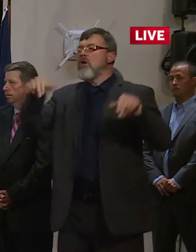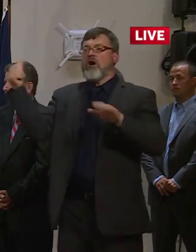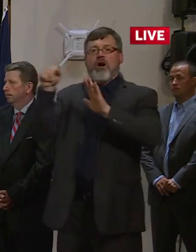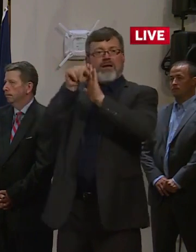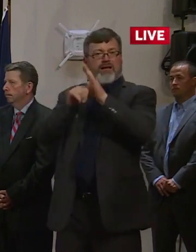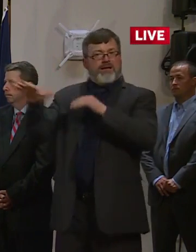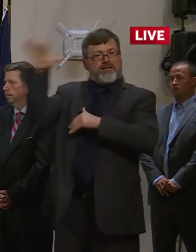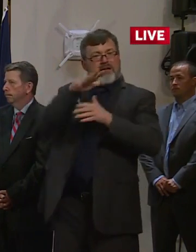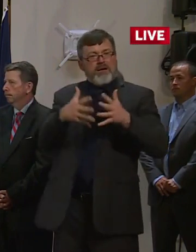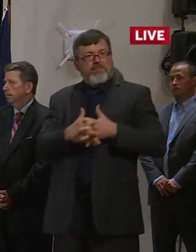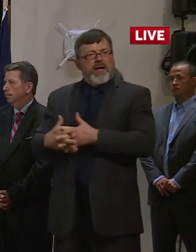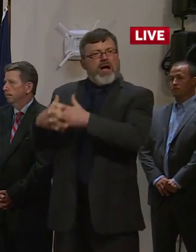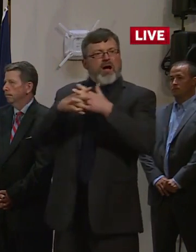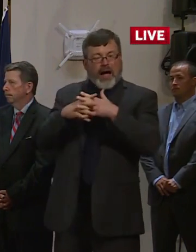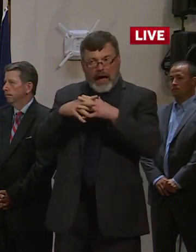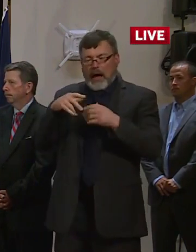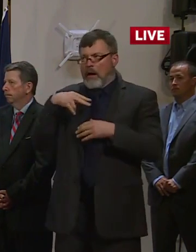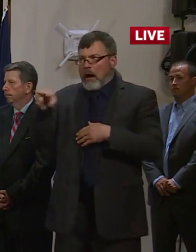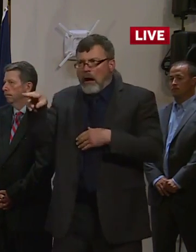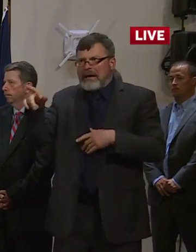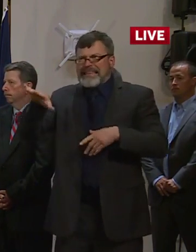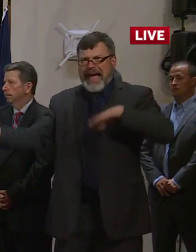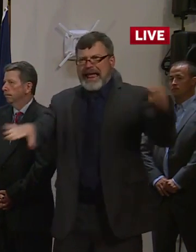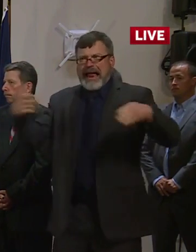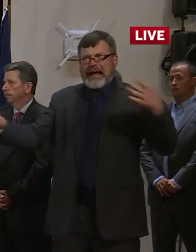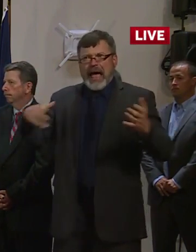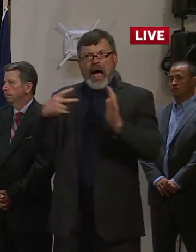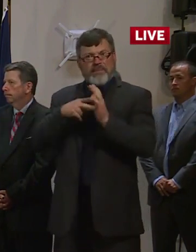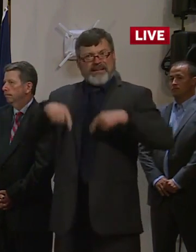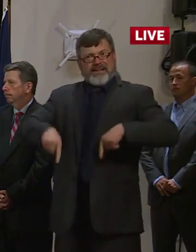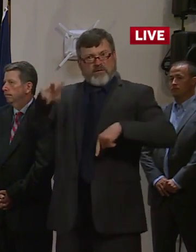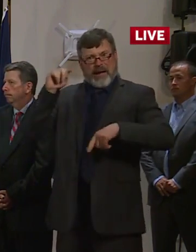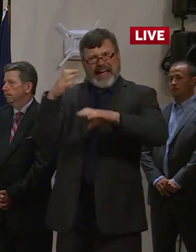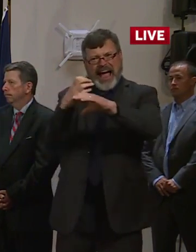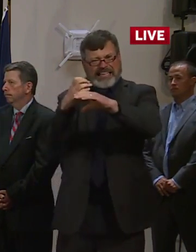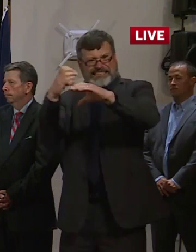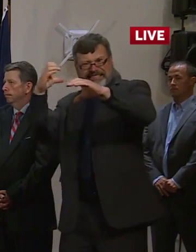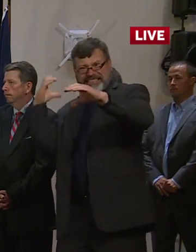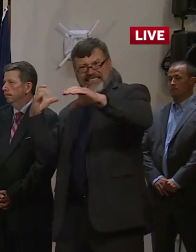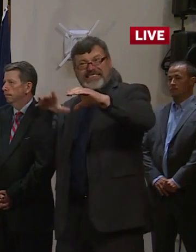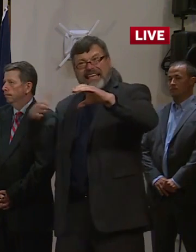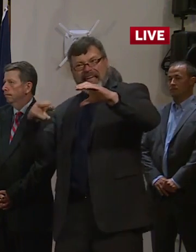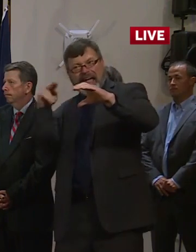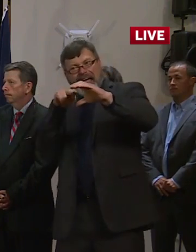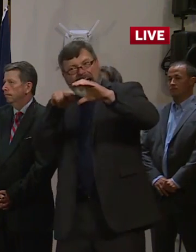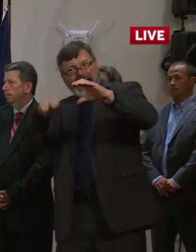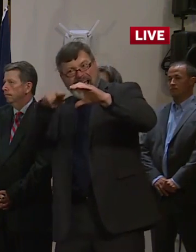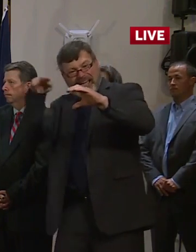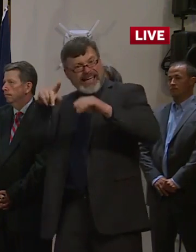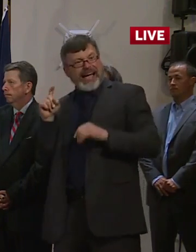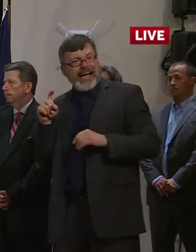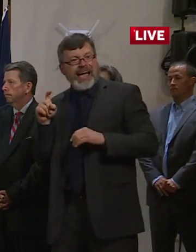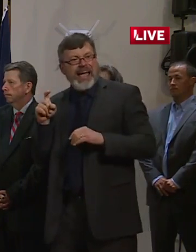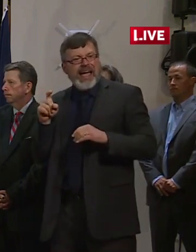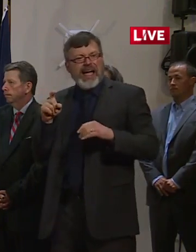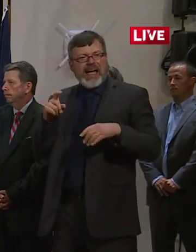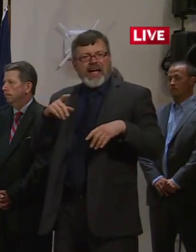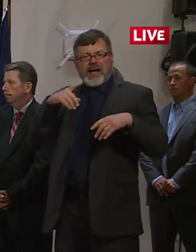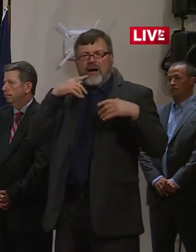THERE WAS A TIME WHERE BASED ON WHAT WE HAD SEEN IN OTHER STATES WE THOUGHT WE WOULD NEED REFRIGERATED TRAILSER.